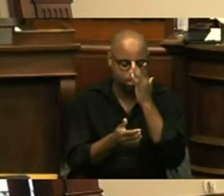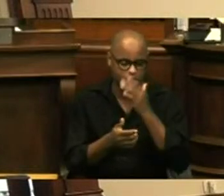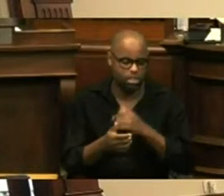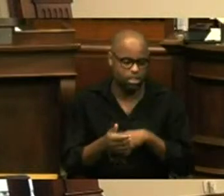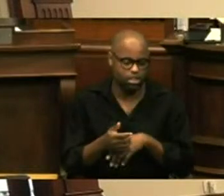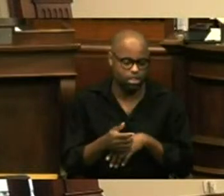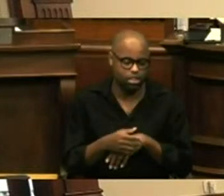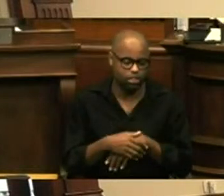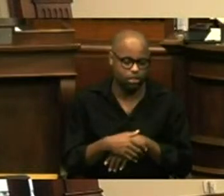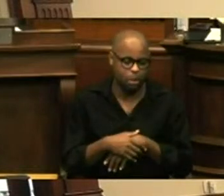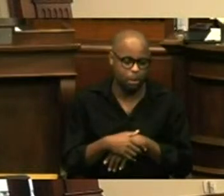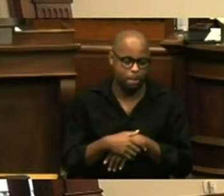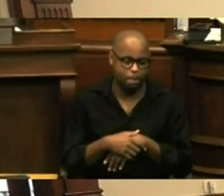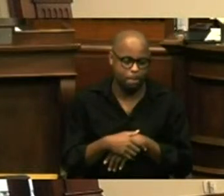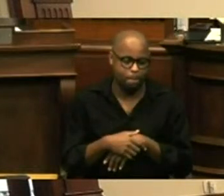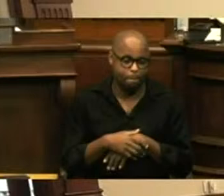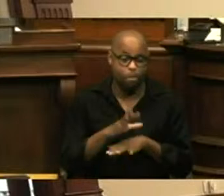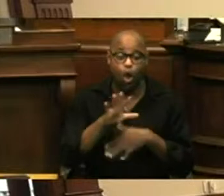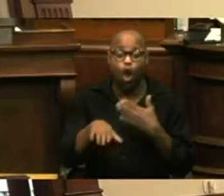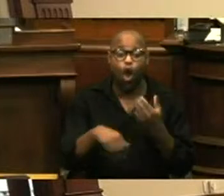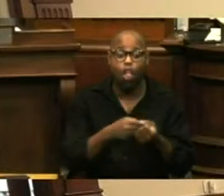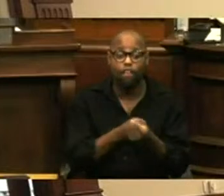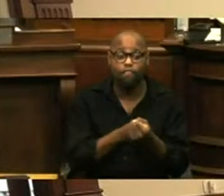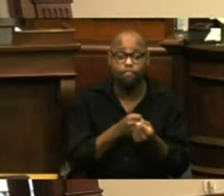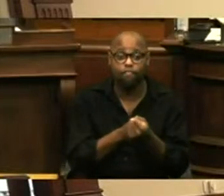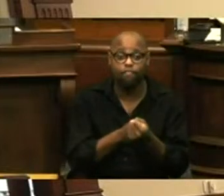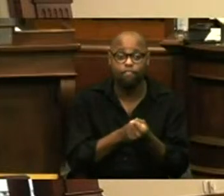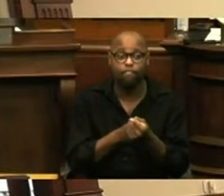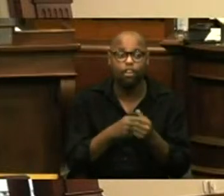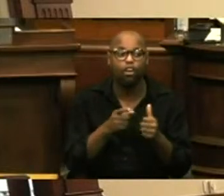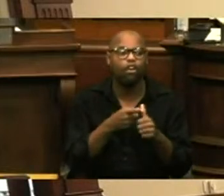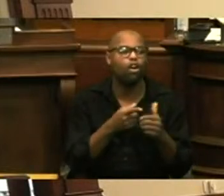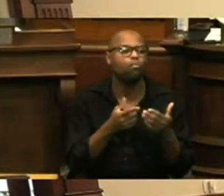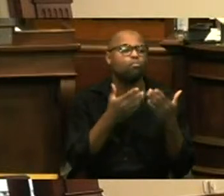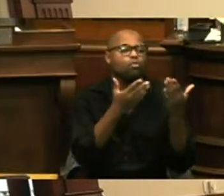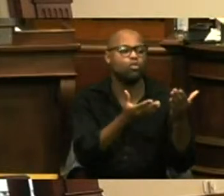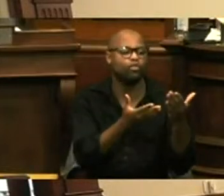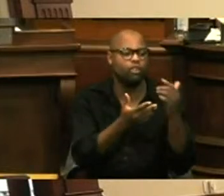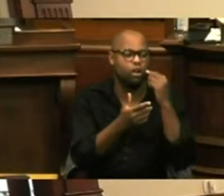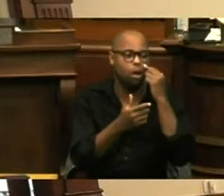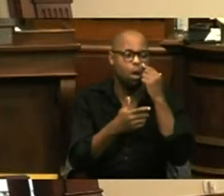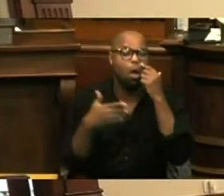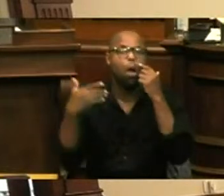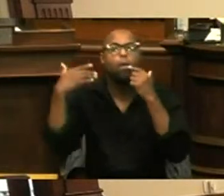vote on the item as amended. As